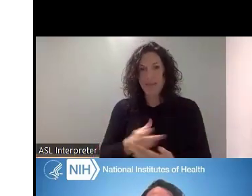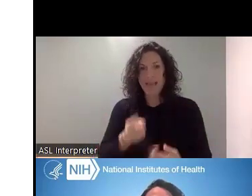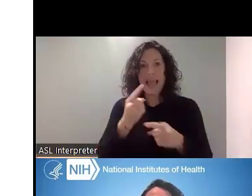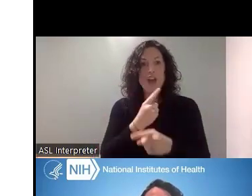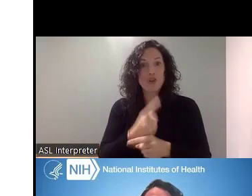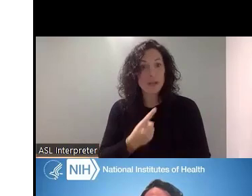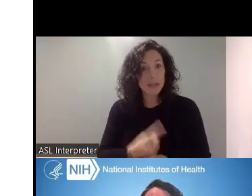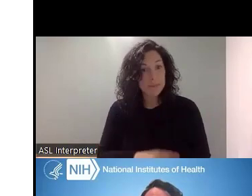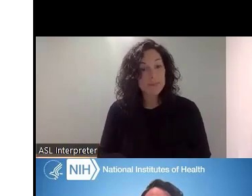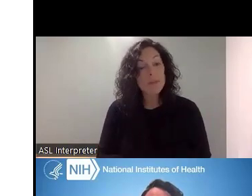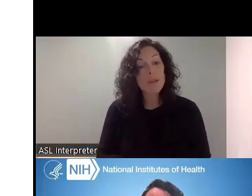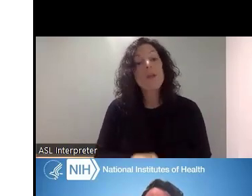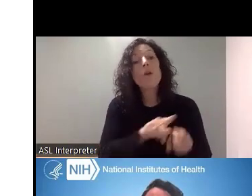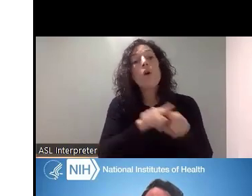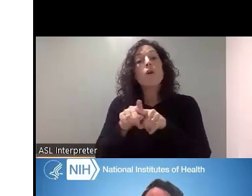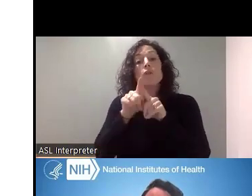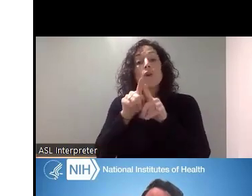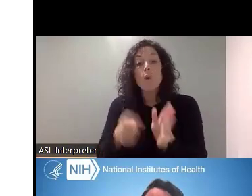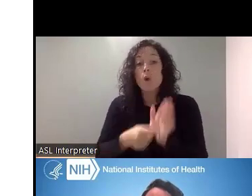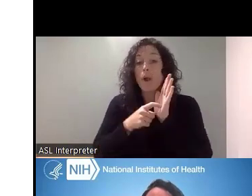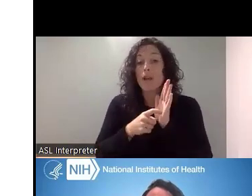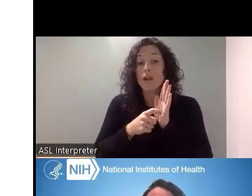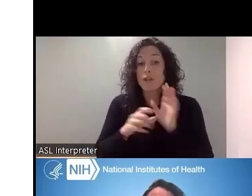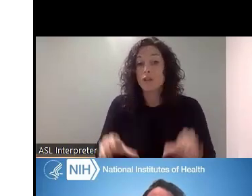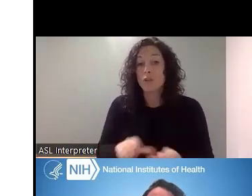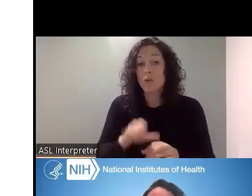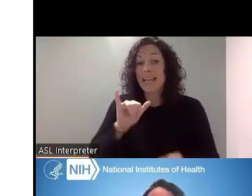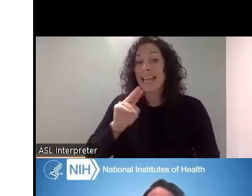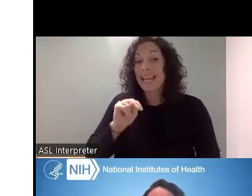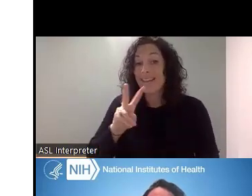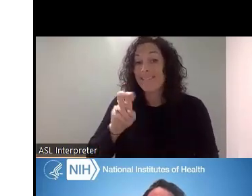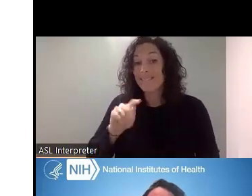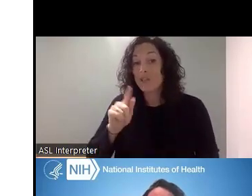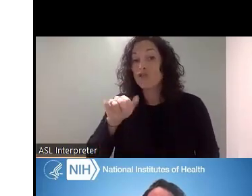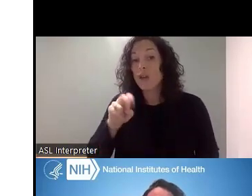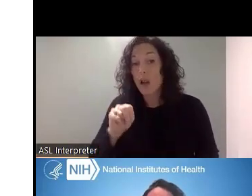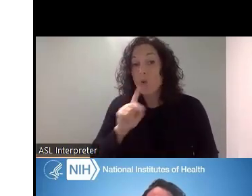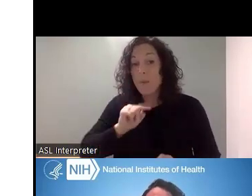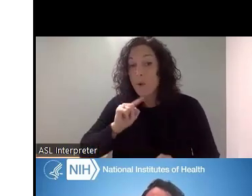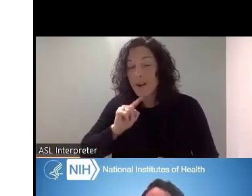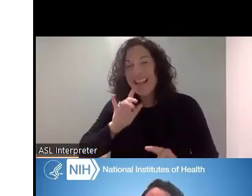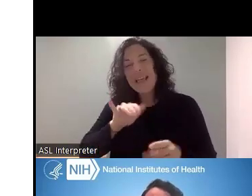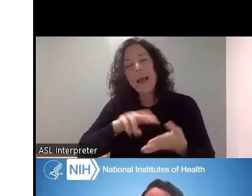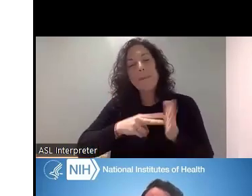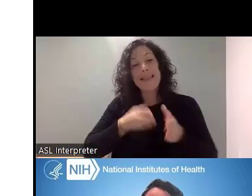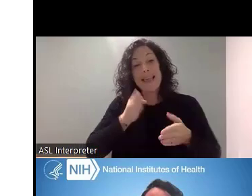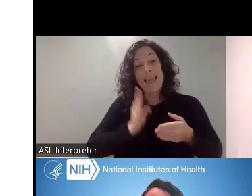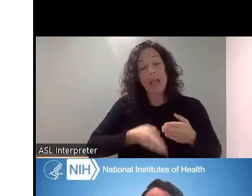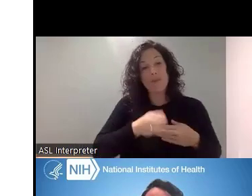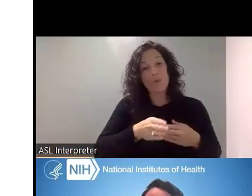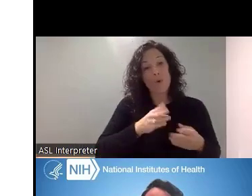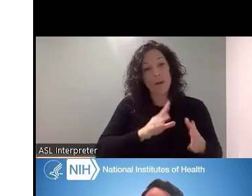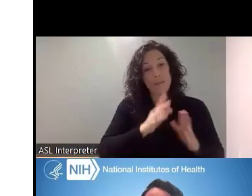You're also required to do invention reporting, so at the end of your project period, that includes submitting a financial invention statement